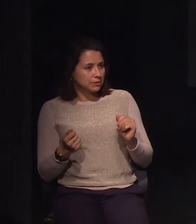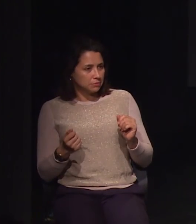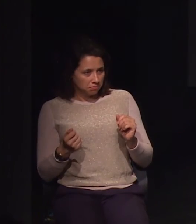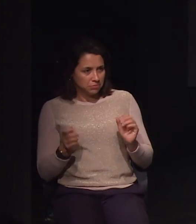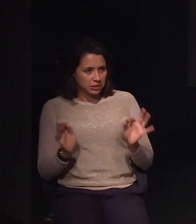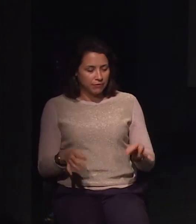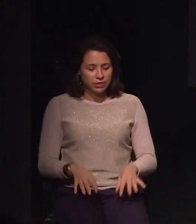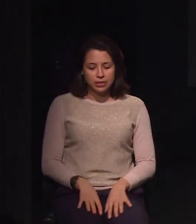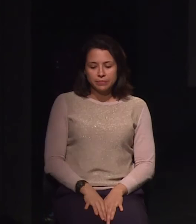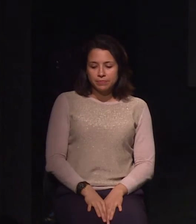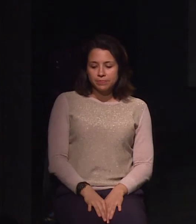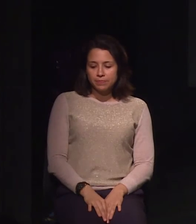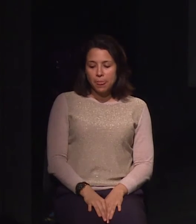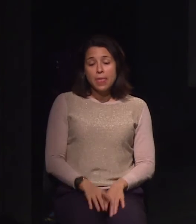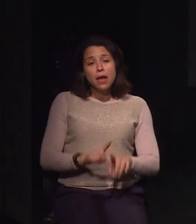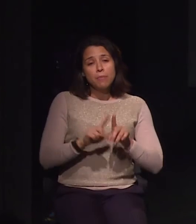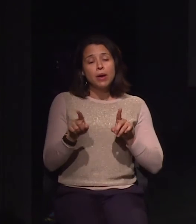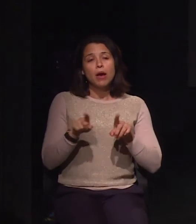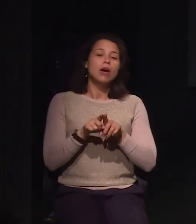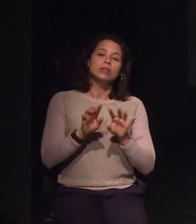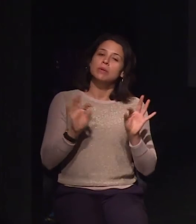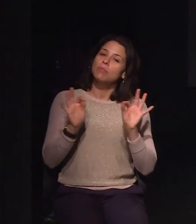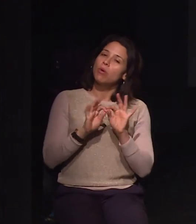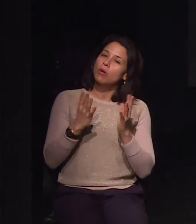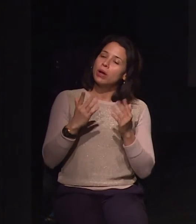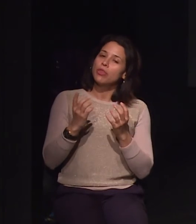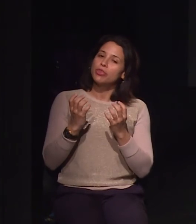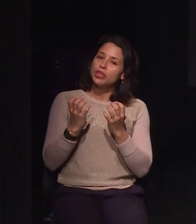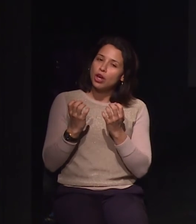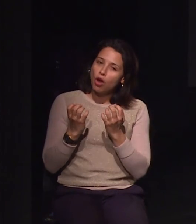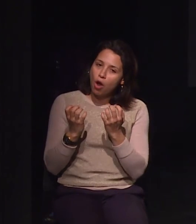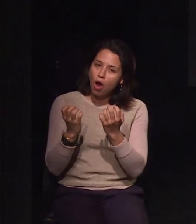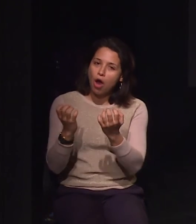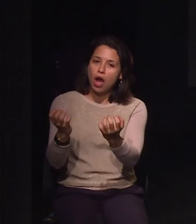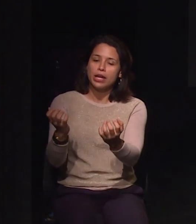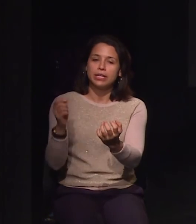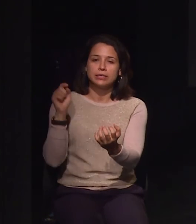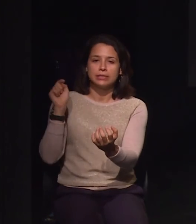But it’s also about the audience, and it’s about the audience’s understanding of what they see.